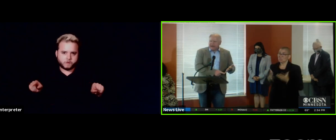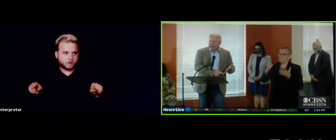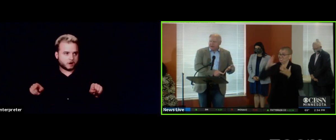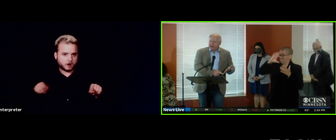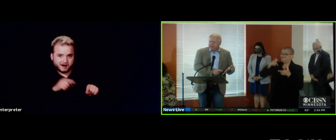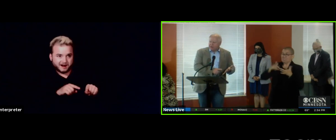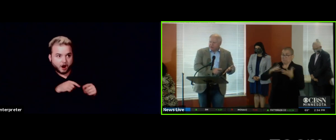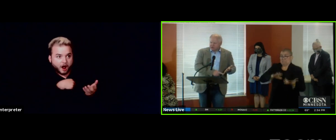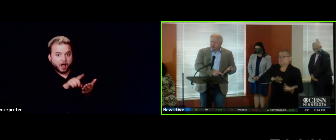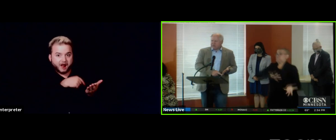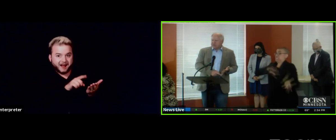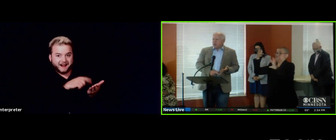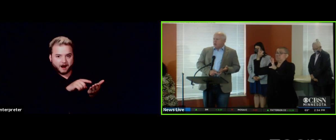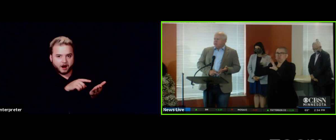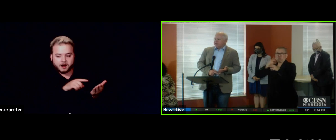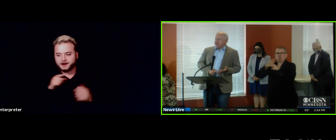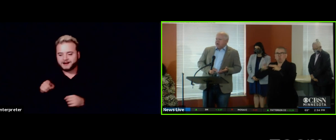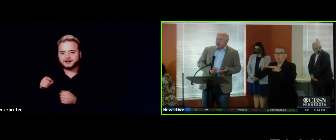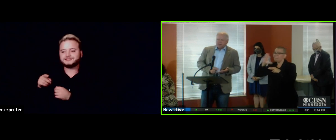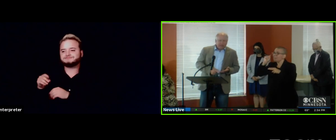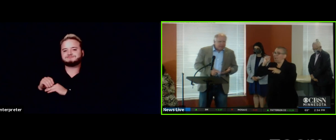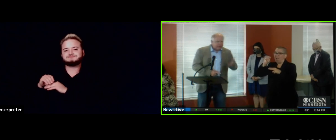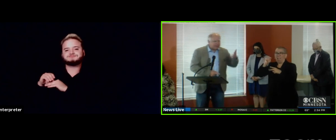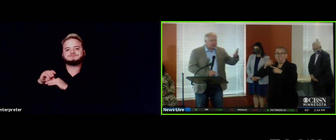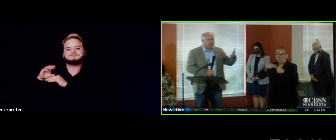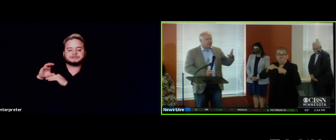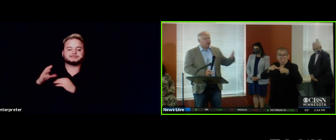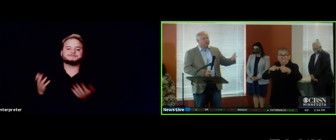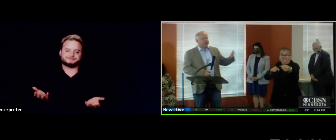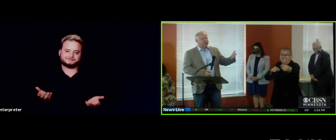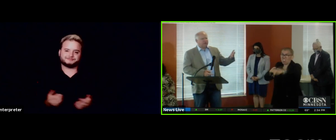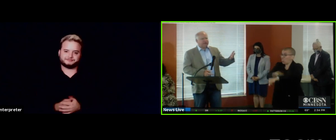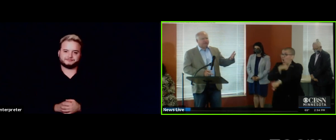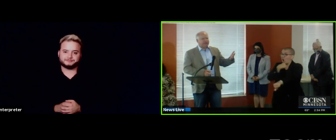out of the streets that are homeless of keeping people in their homes so they don't get evicted